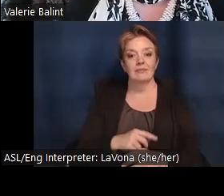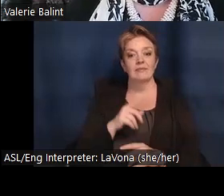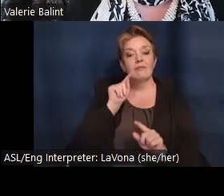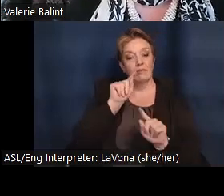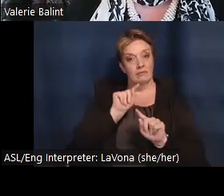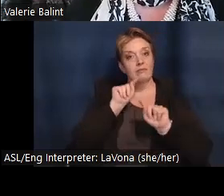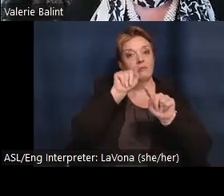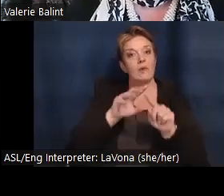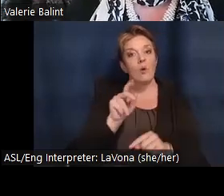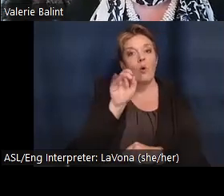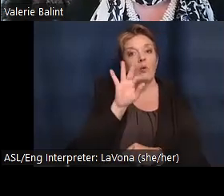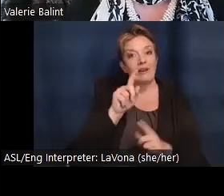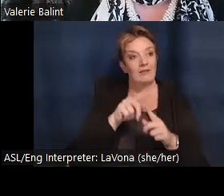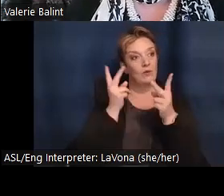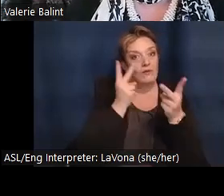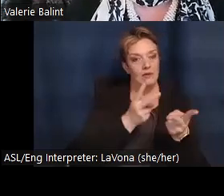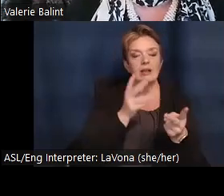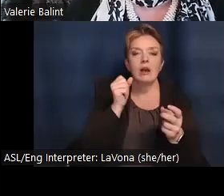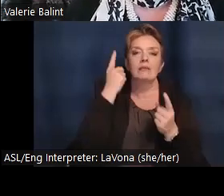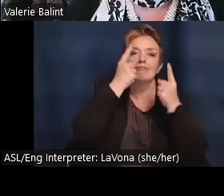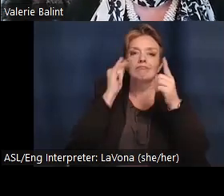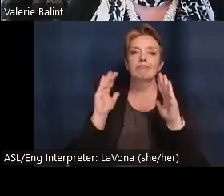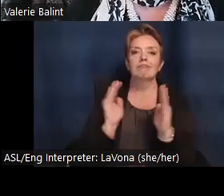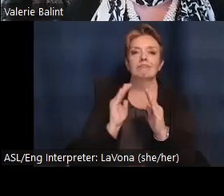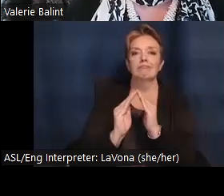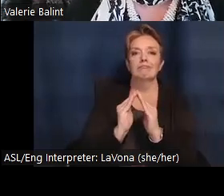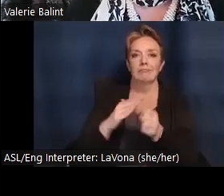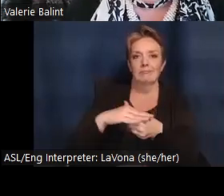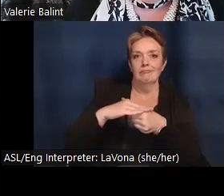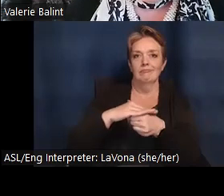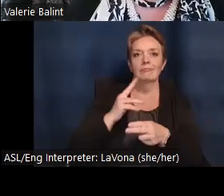Our host Giustina will give you a taste of the other things you can enjoy during your stay,